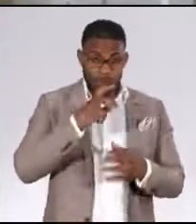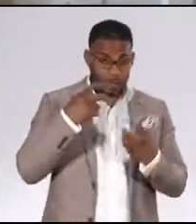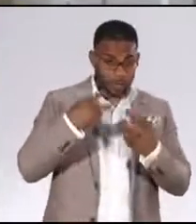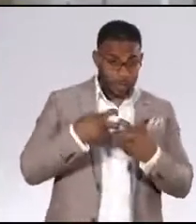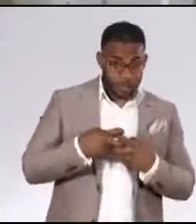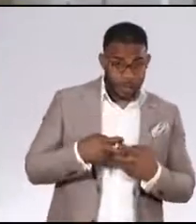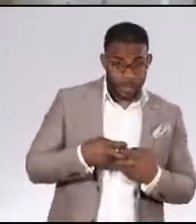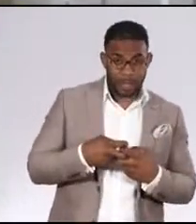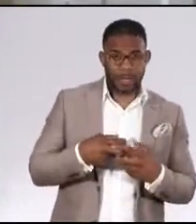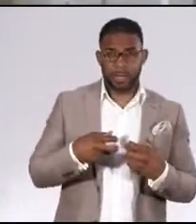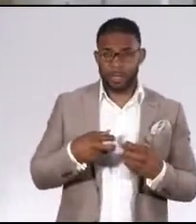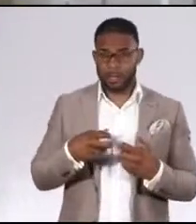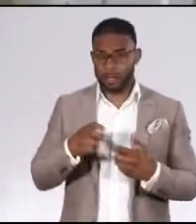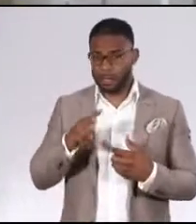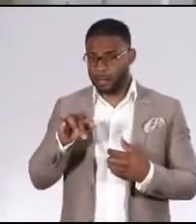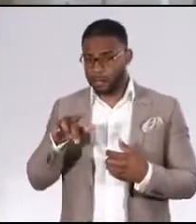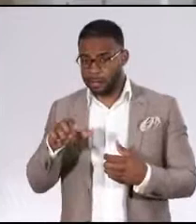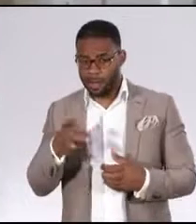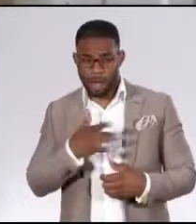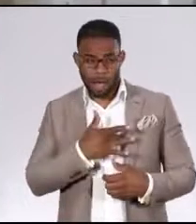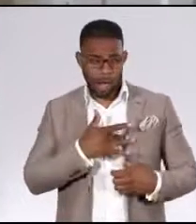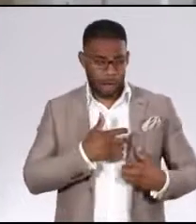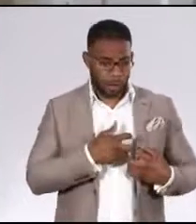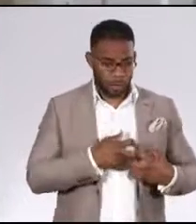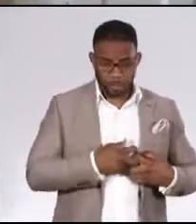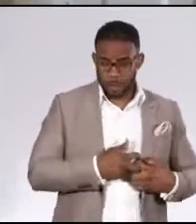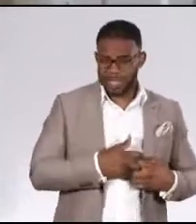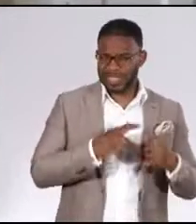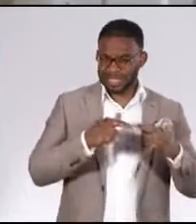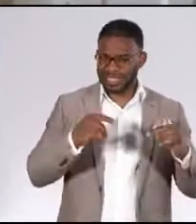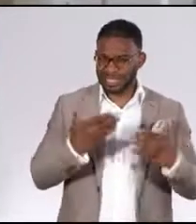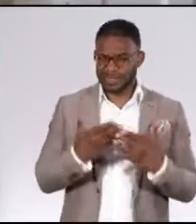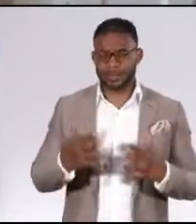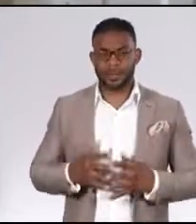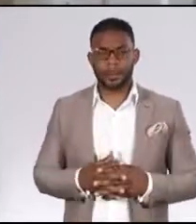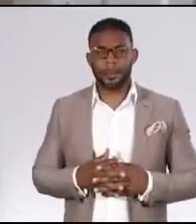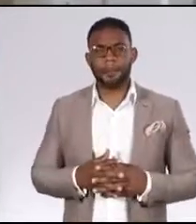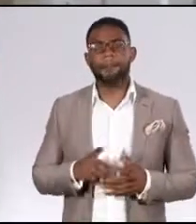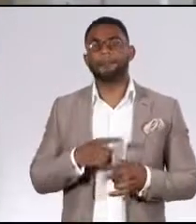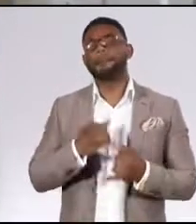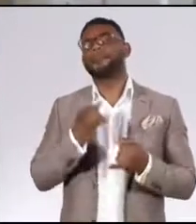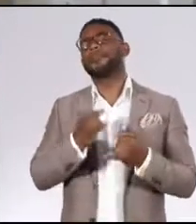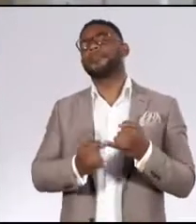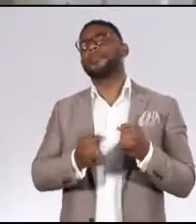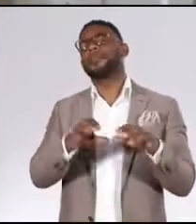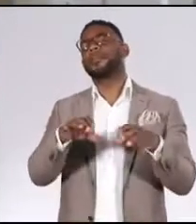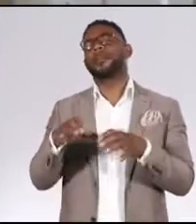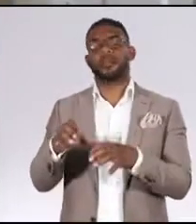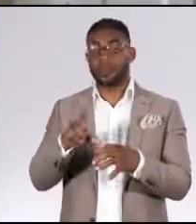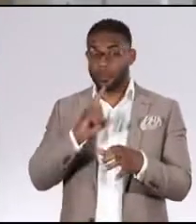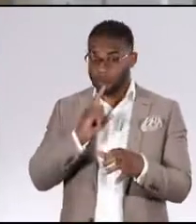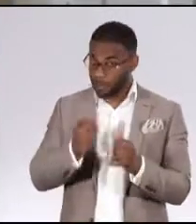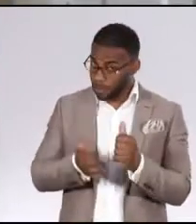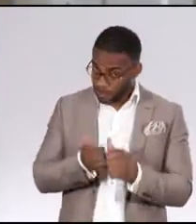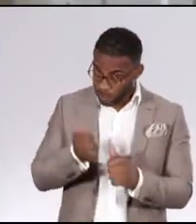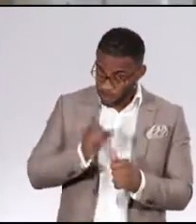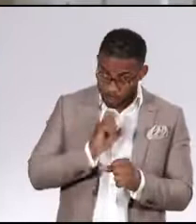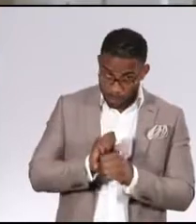uh valves, heart valves, uh those kinds of things. And then the final category, which is the most really magnetically